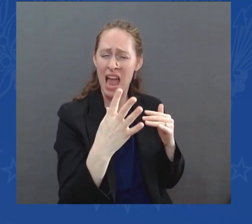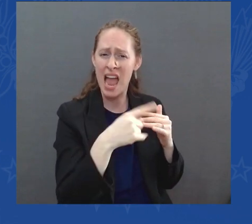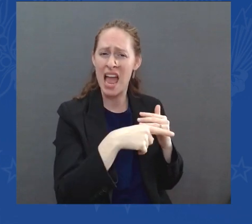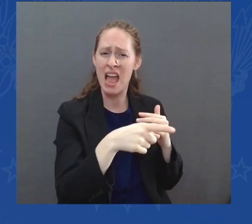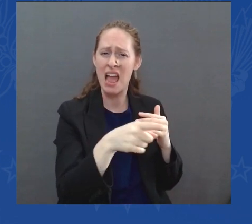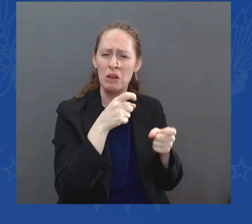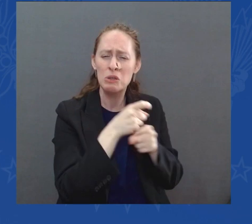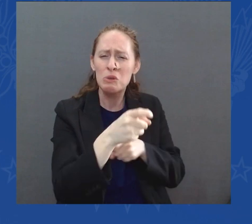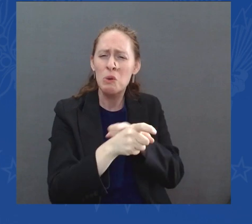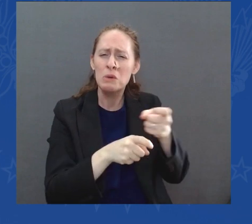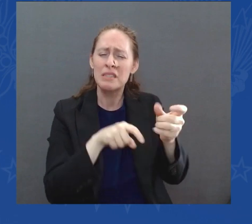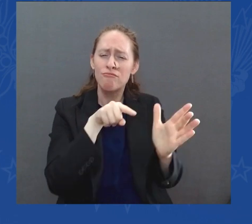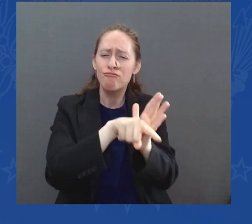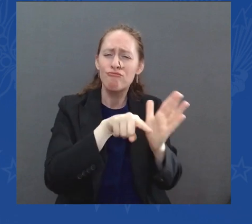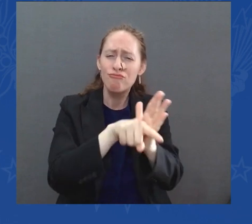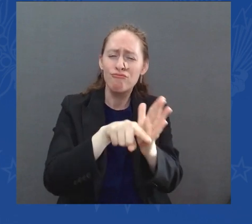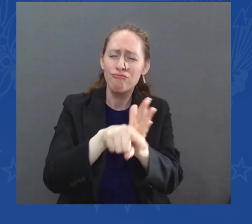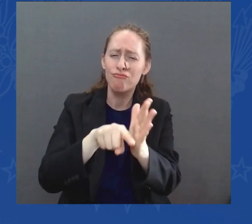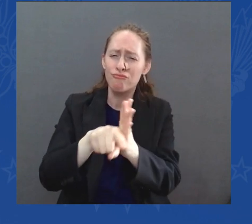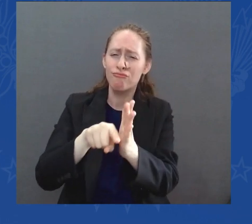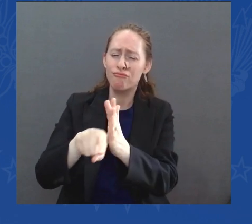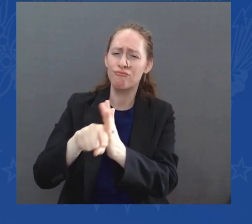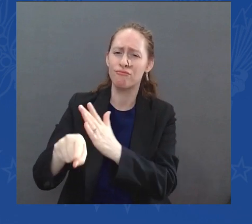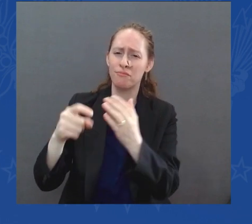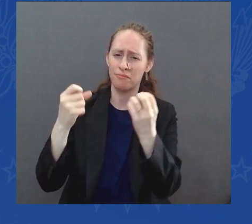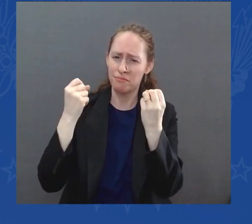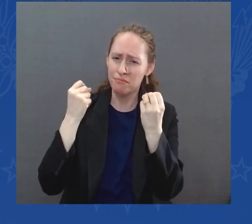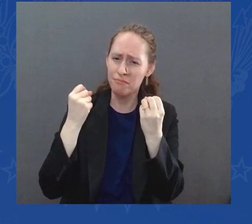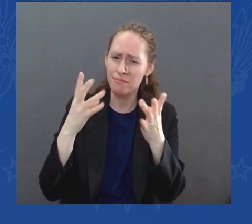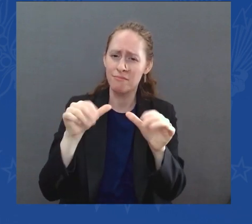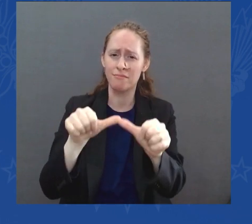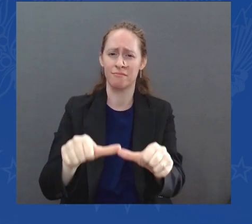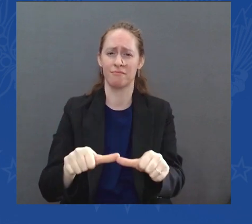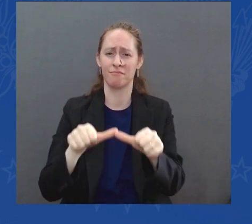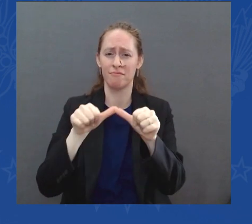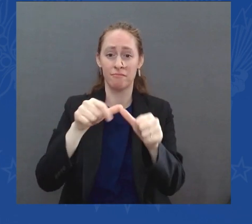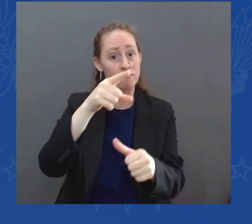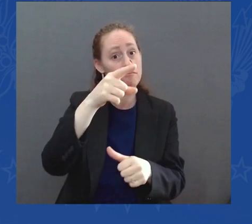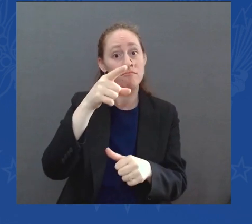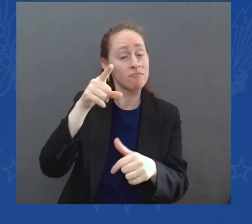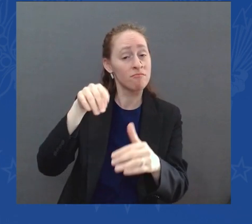They were dragged from their homes. They had ropes wrapped around their necks.